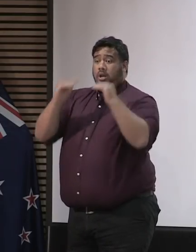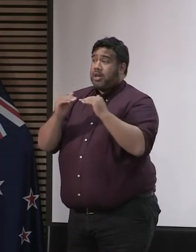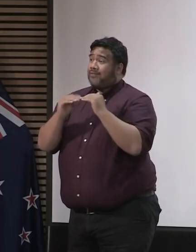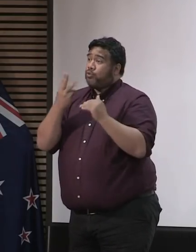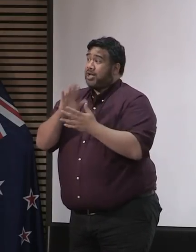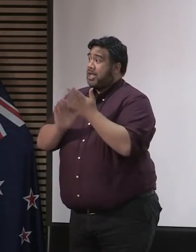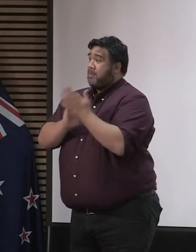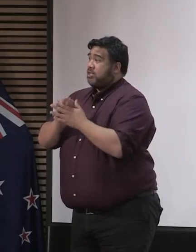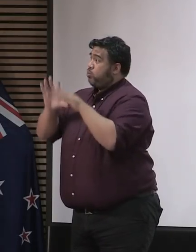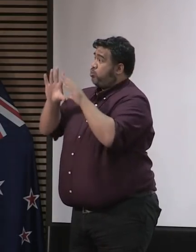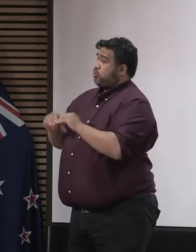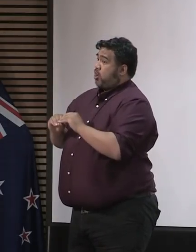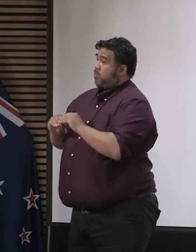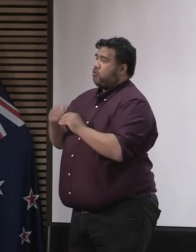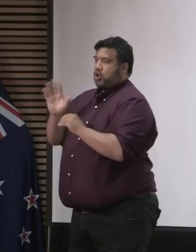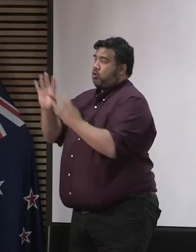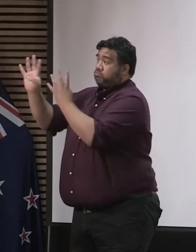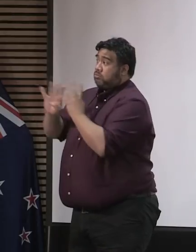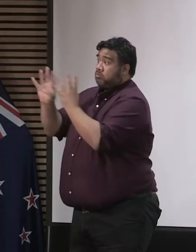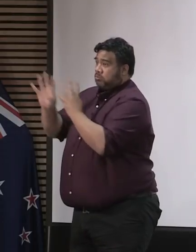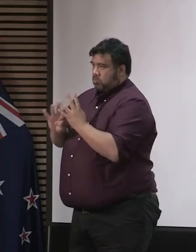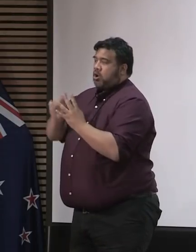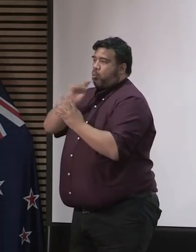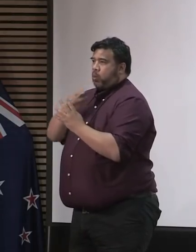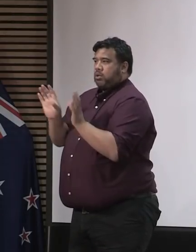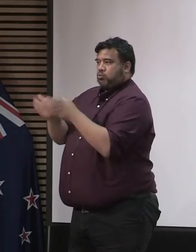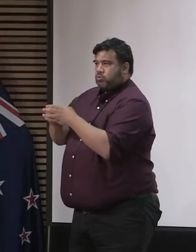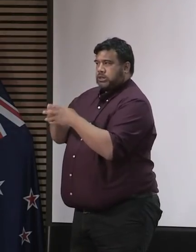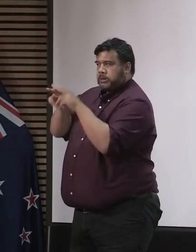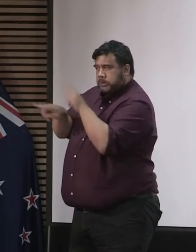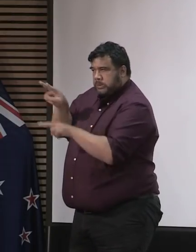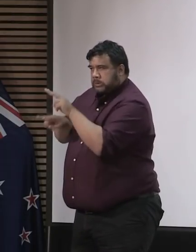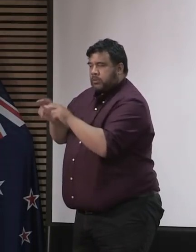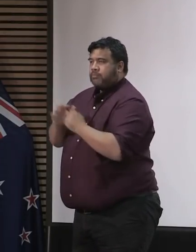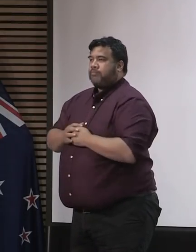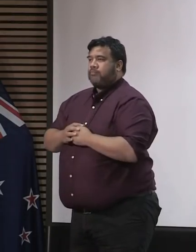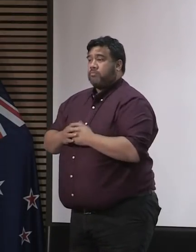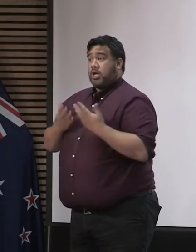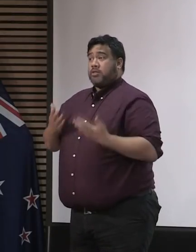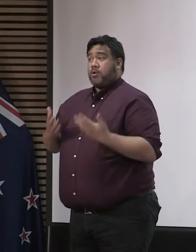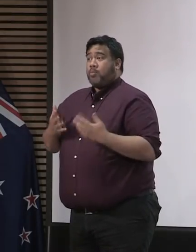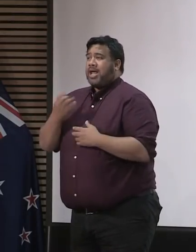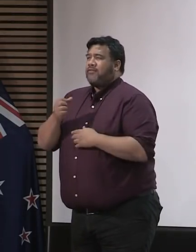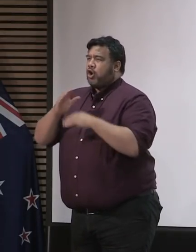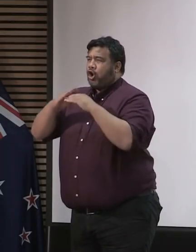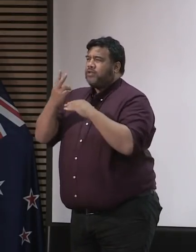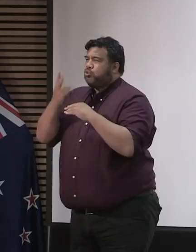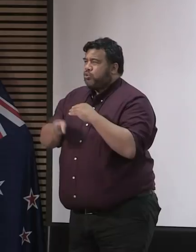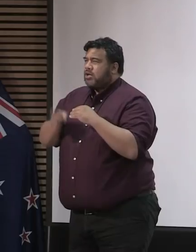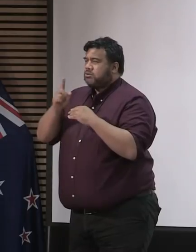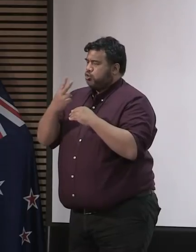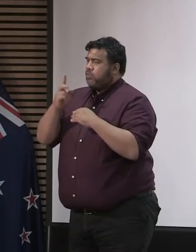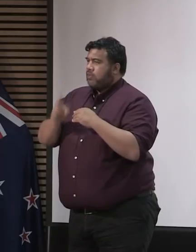To give you an update on number, we currently have 2, 403 people in Government-provided